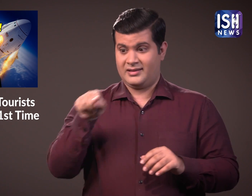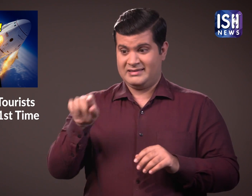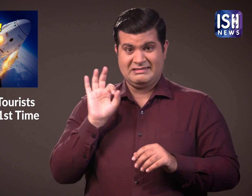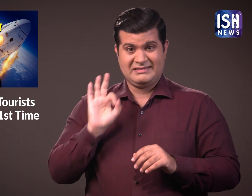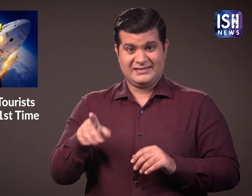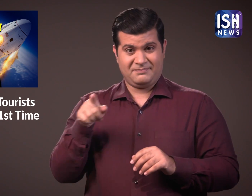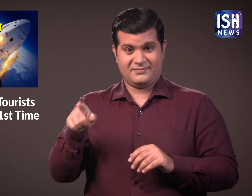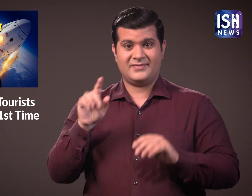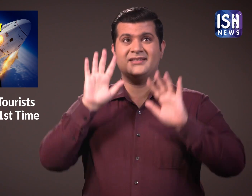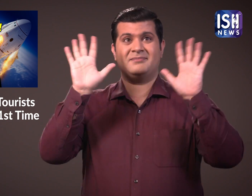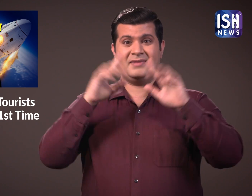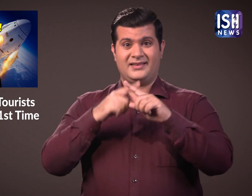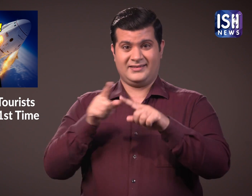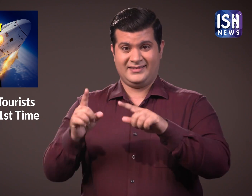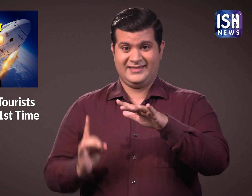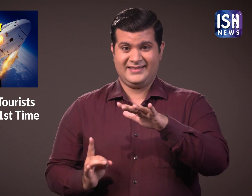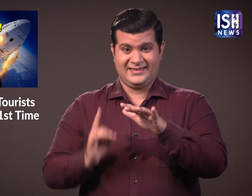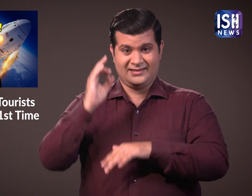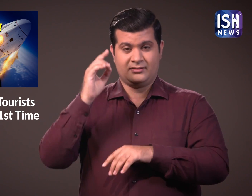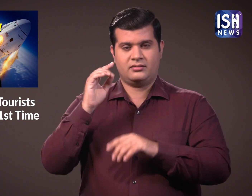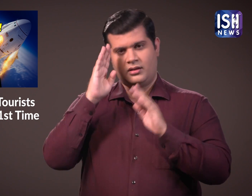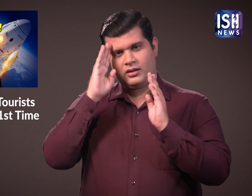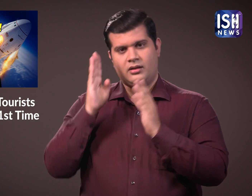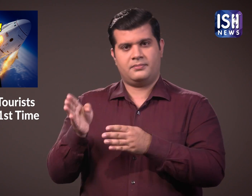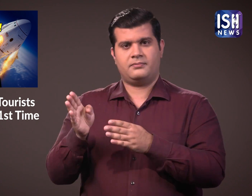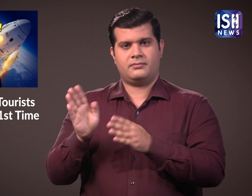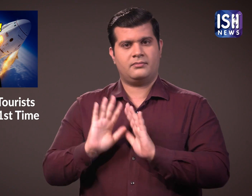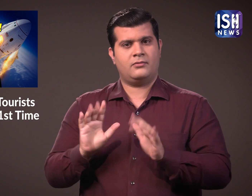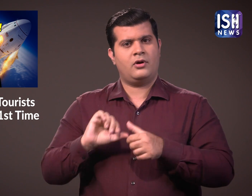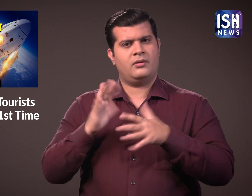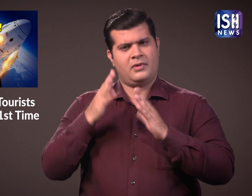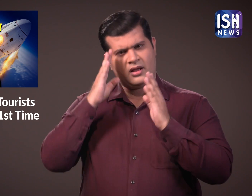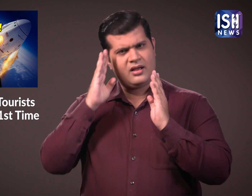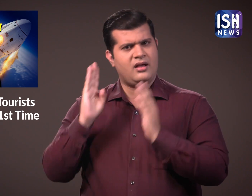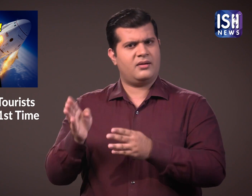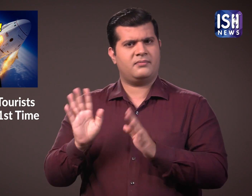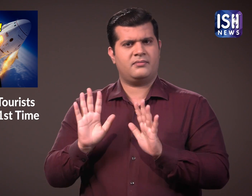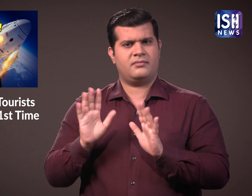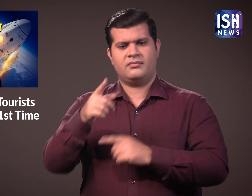However, SpaceX's spacecraft is fully automatic and